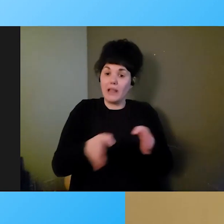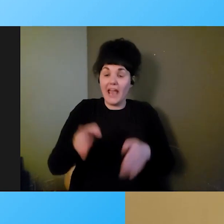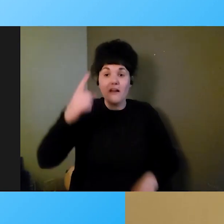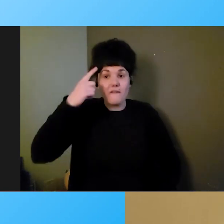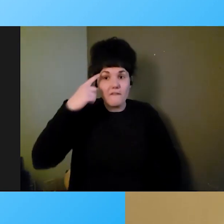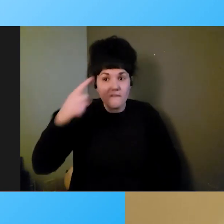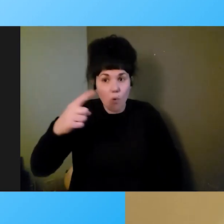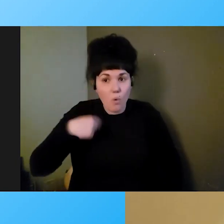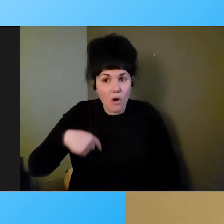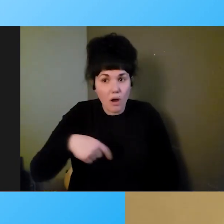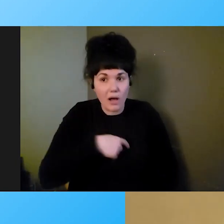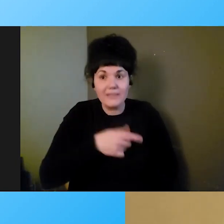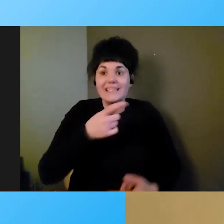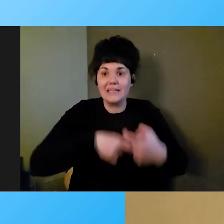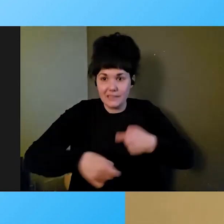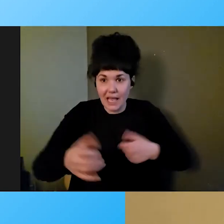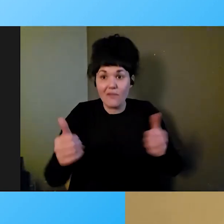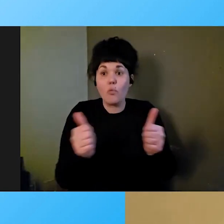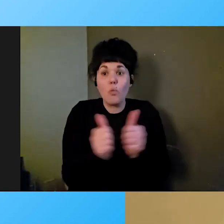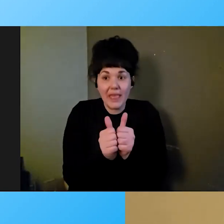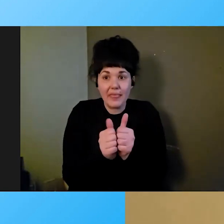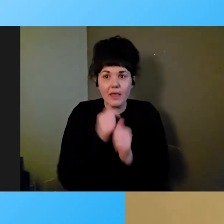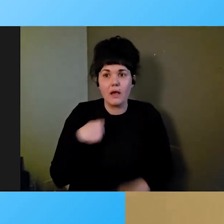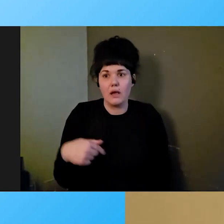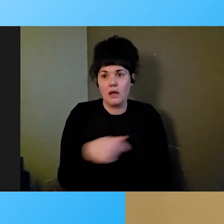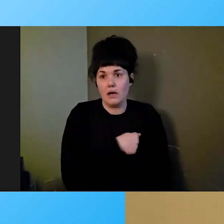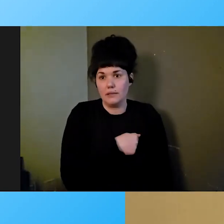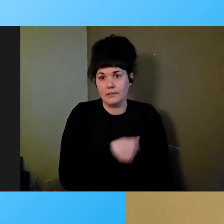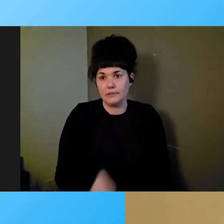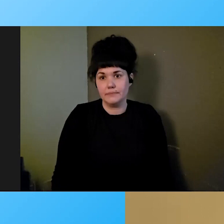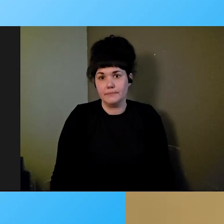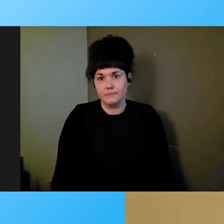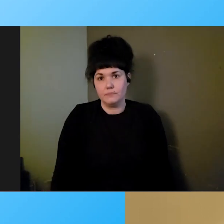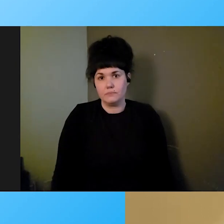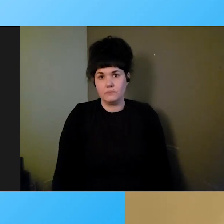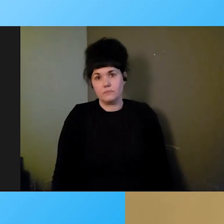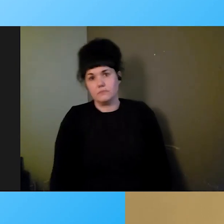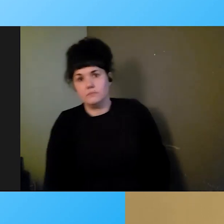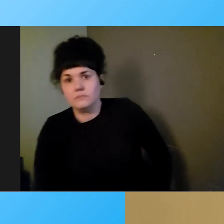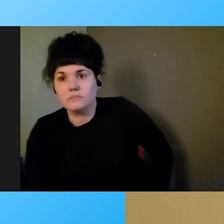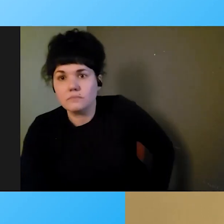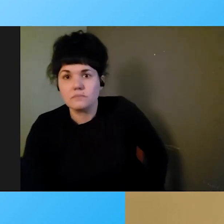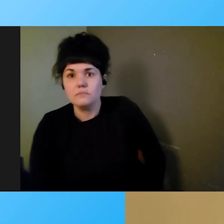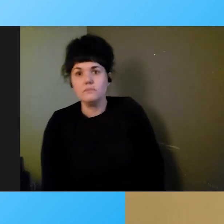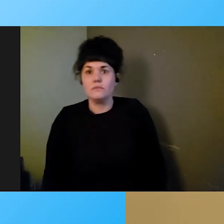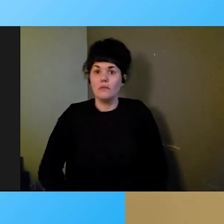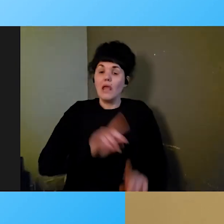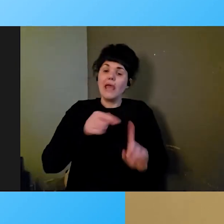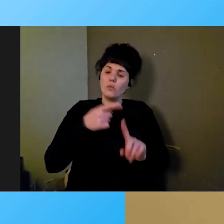than with us. And when we have access, when we have the